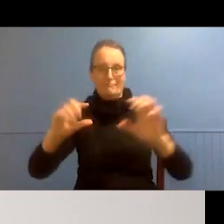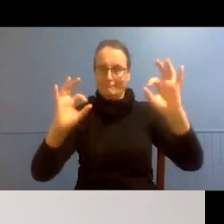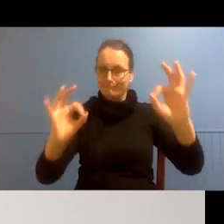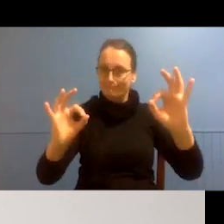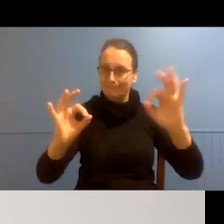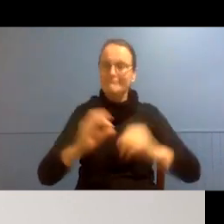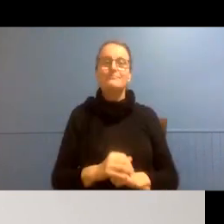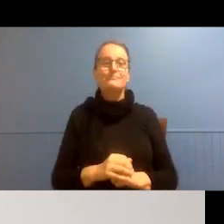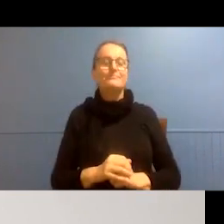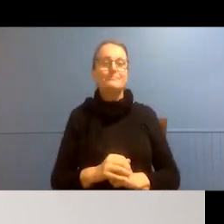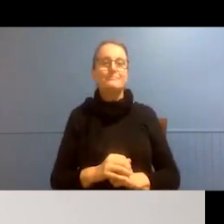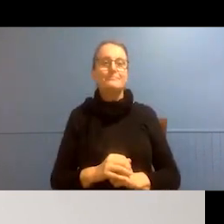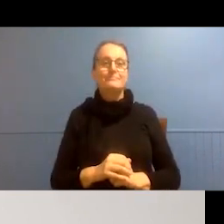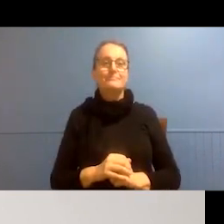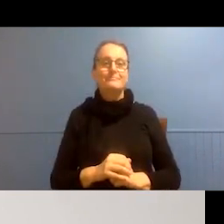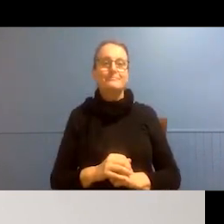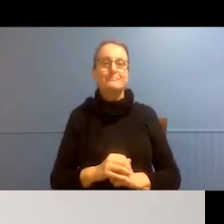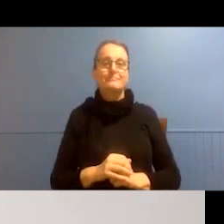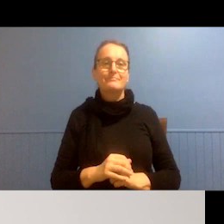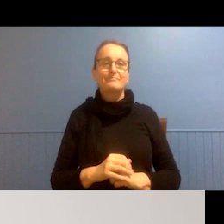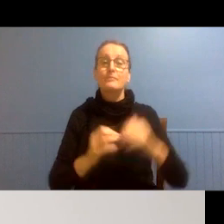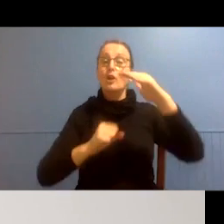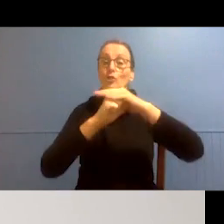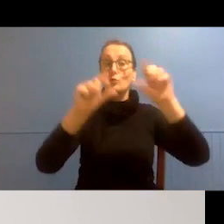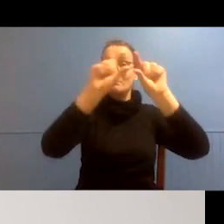The text above the brown rectangle says, "deep